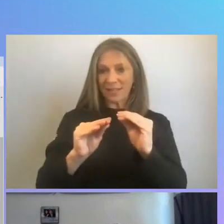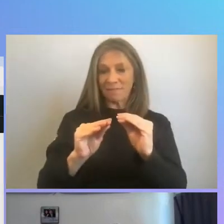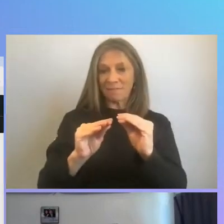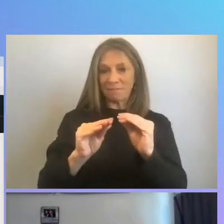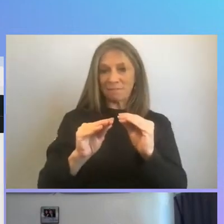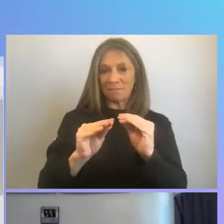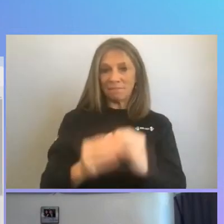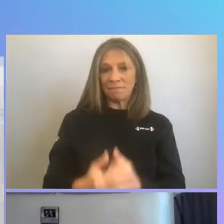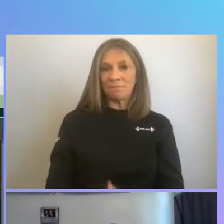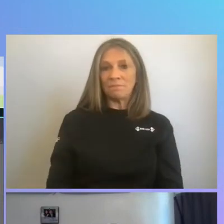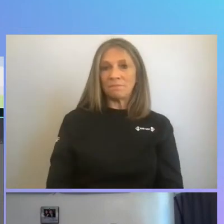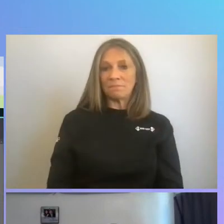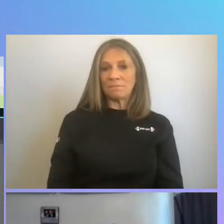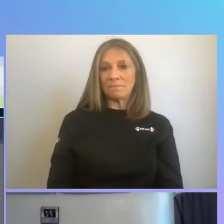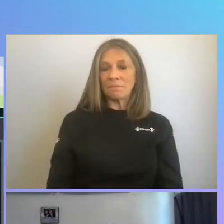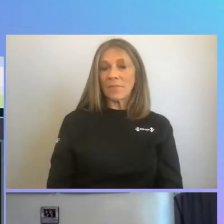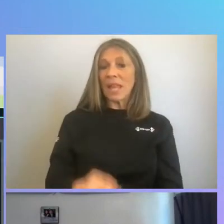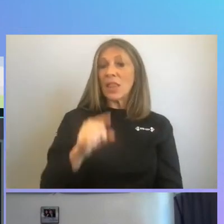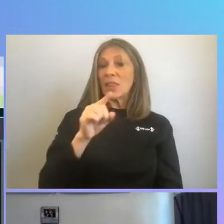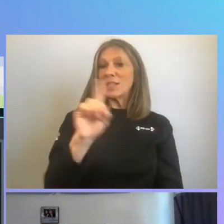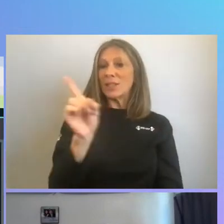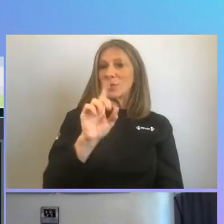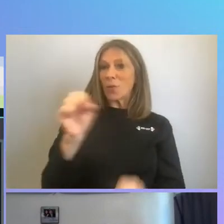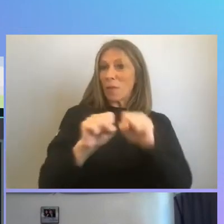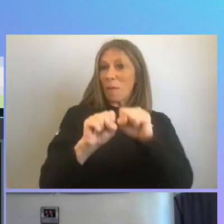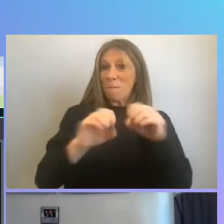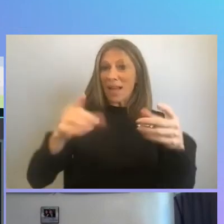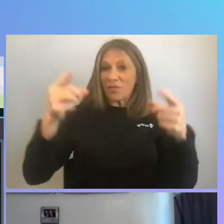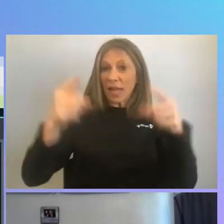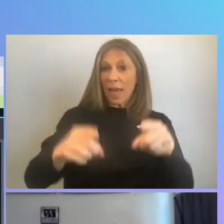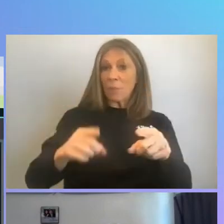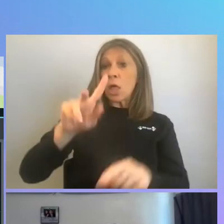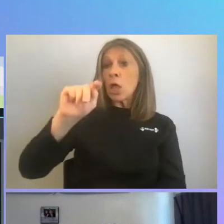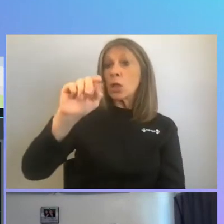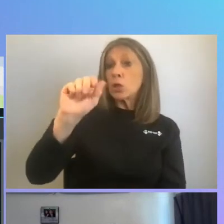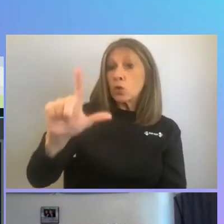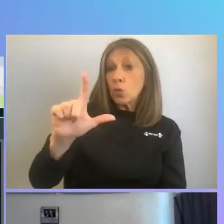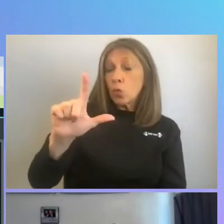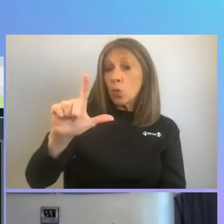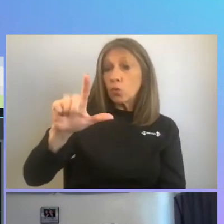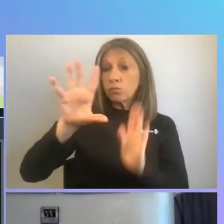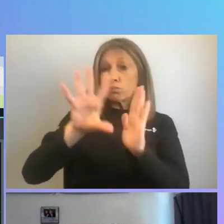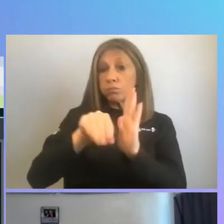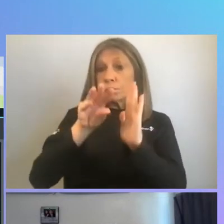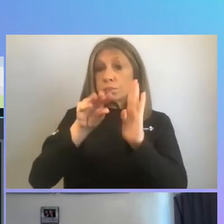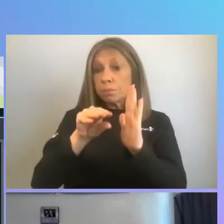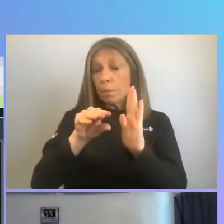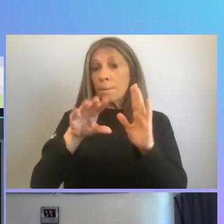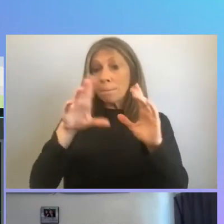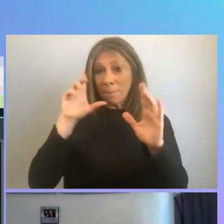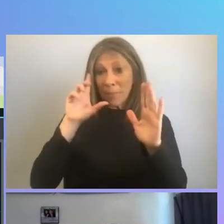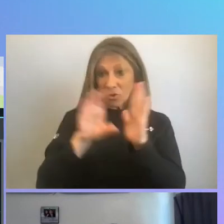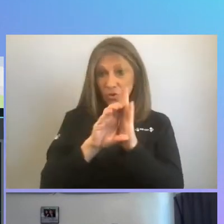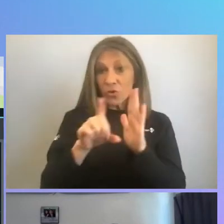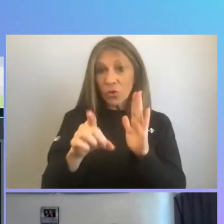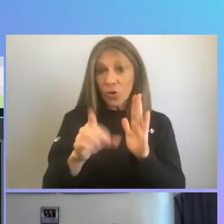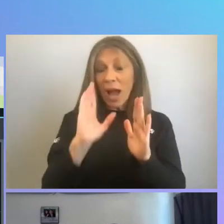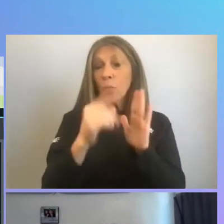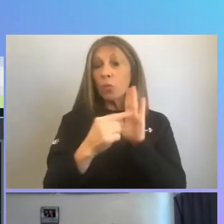this is where the magic happens. The tool has actually taken screenshots of those issues. I will show you one of the issue